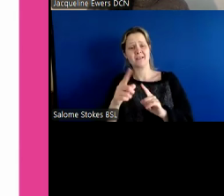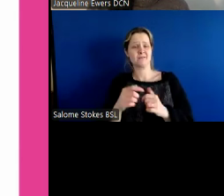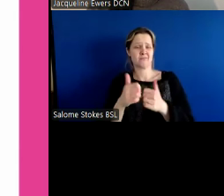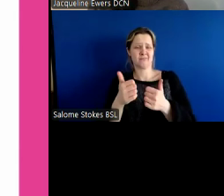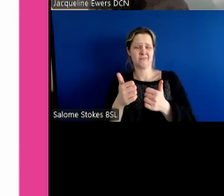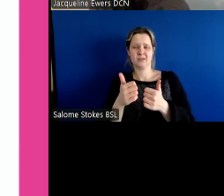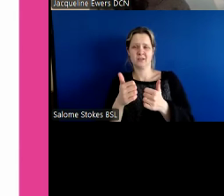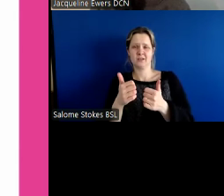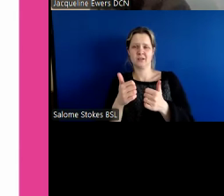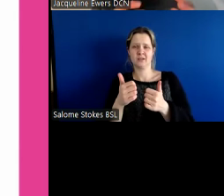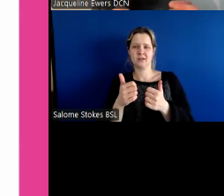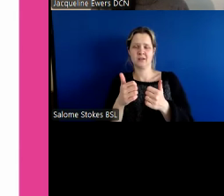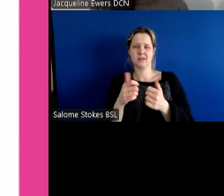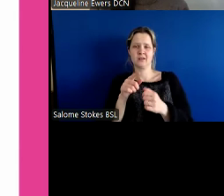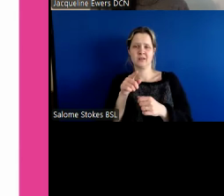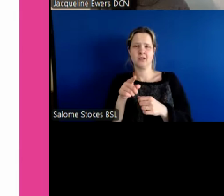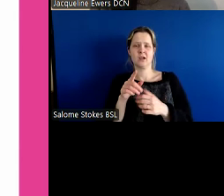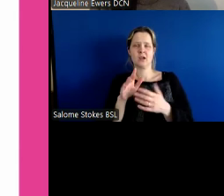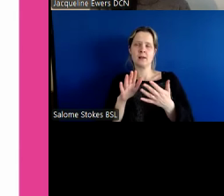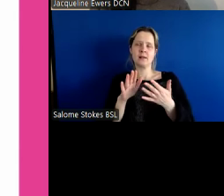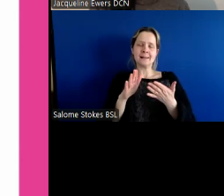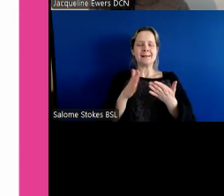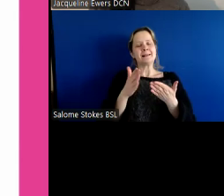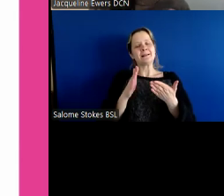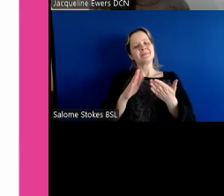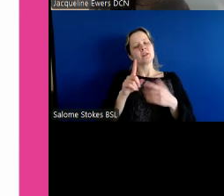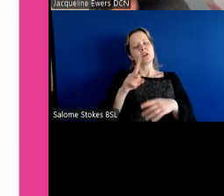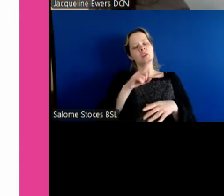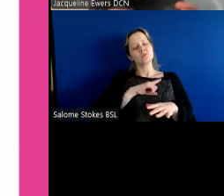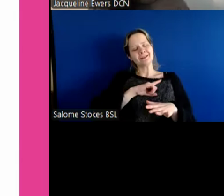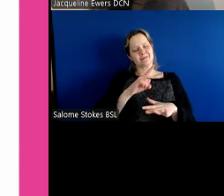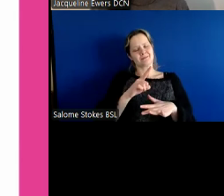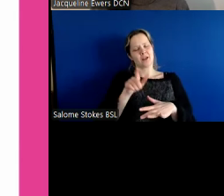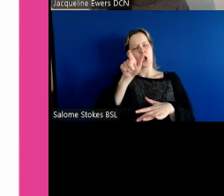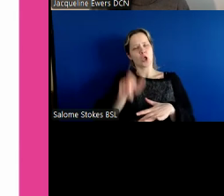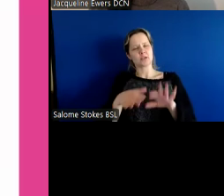and means-- part of the reason that building a customer relationship